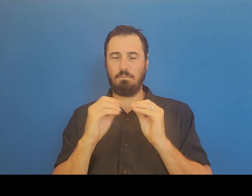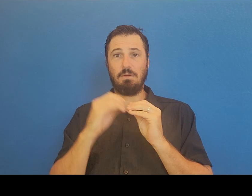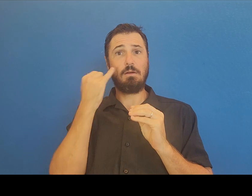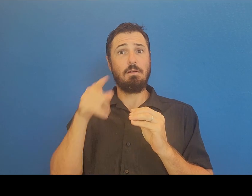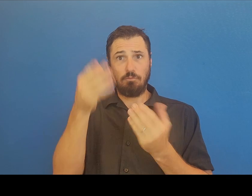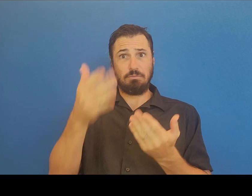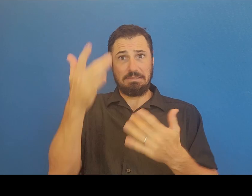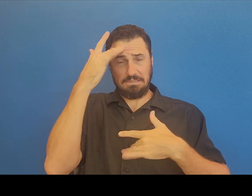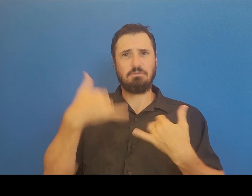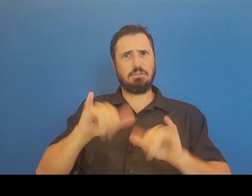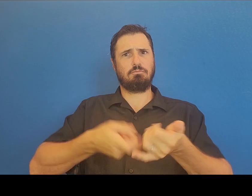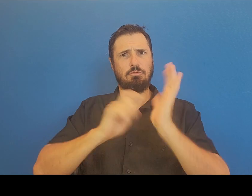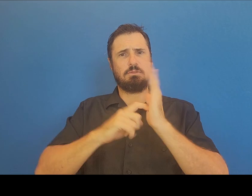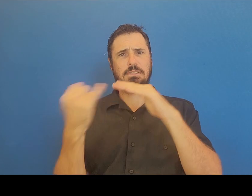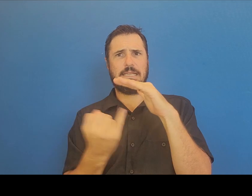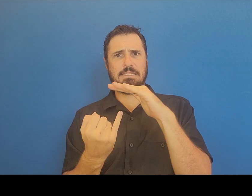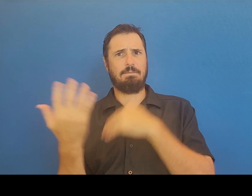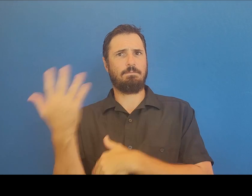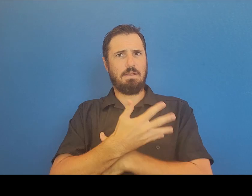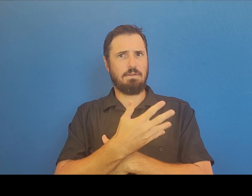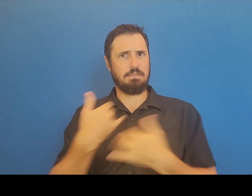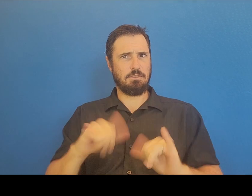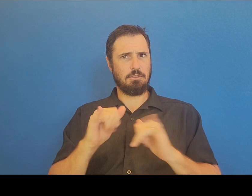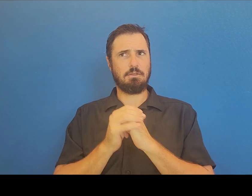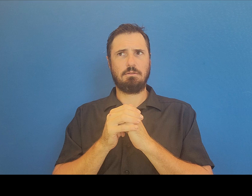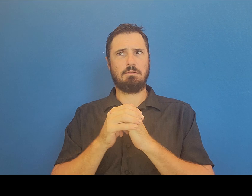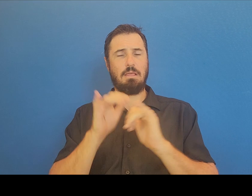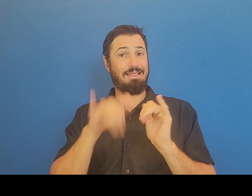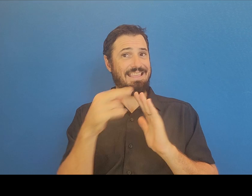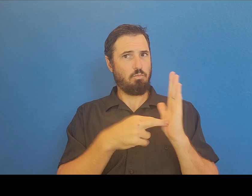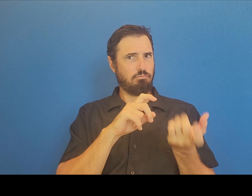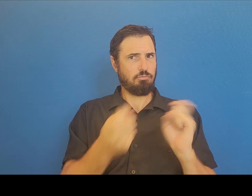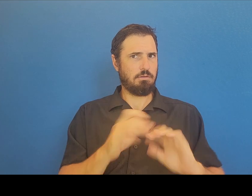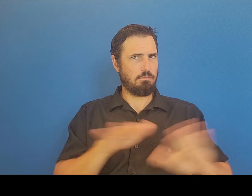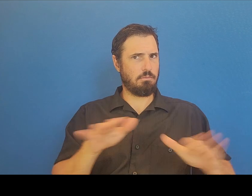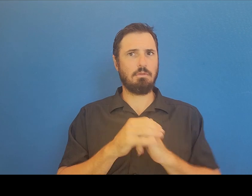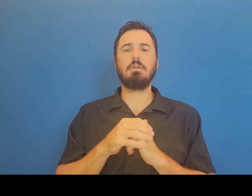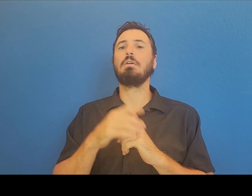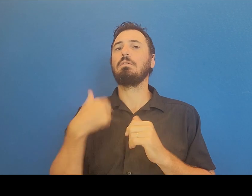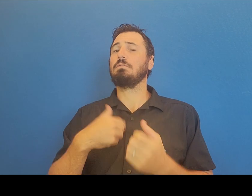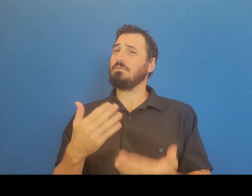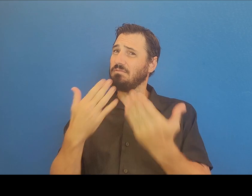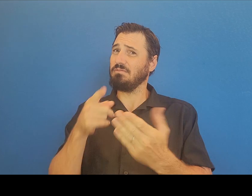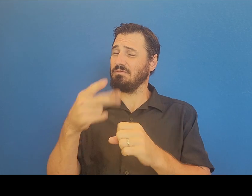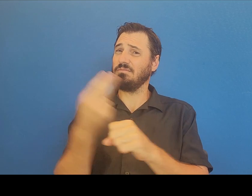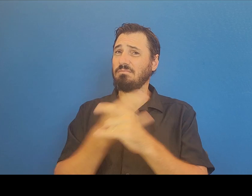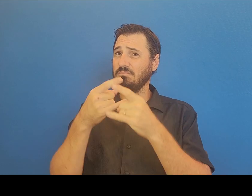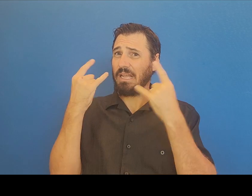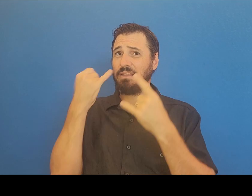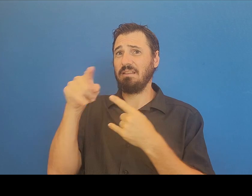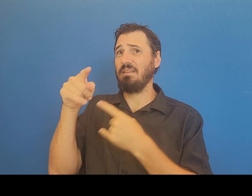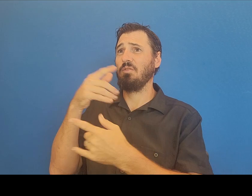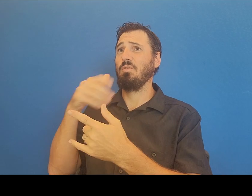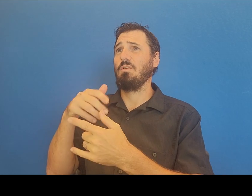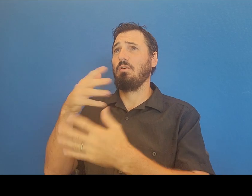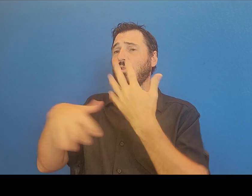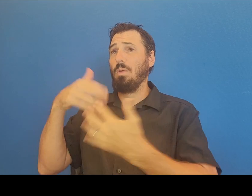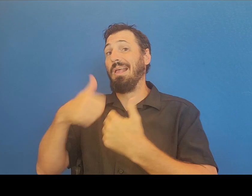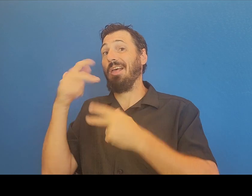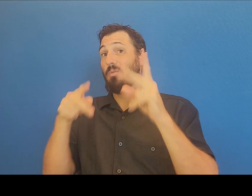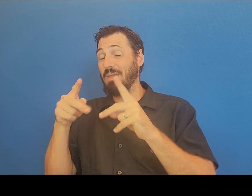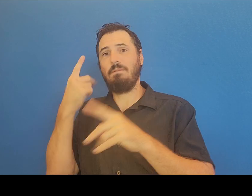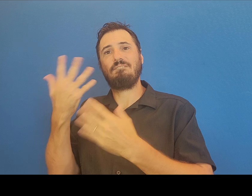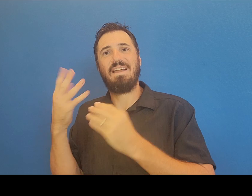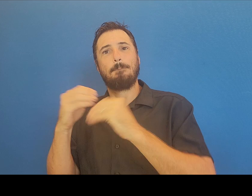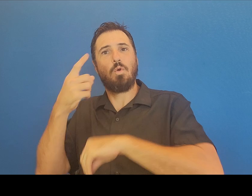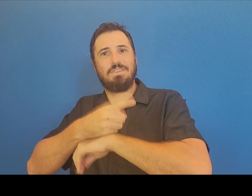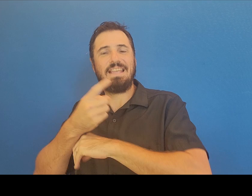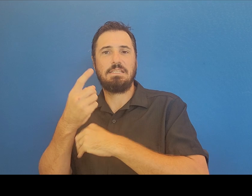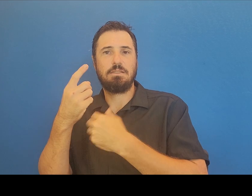If you are sick with COVID, isolation is still required for five days—this has not changed. It is advisable to wear a mask whenever you are around other people for an additional five days.